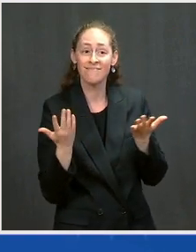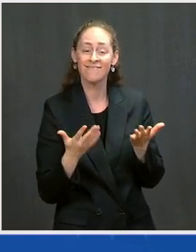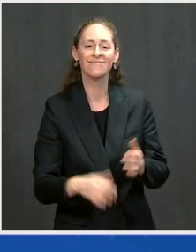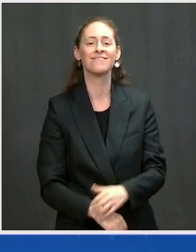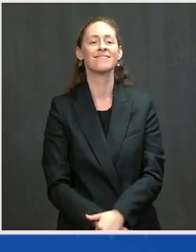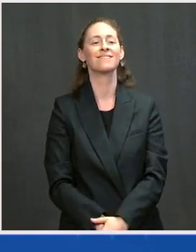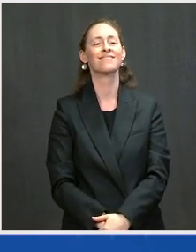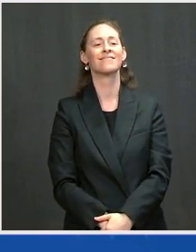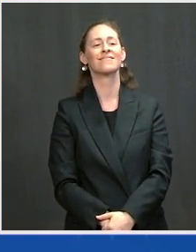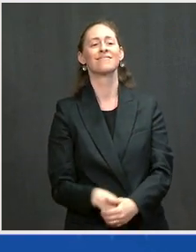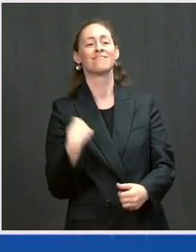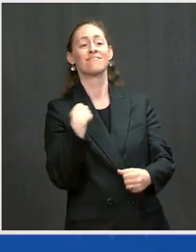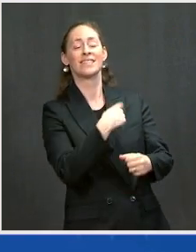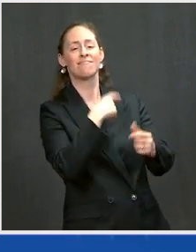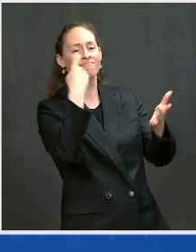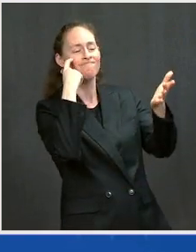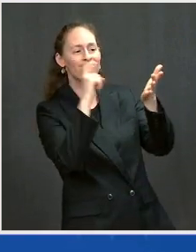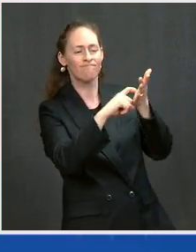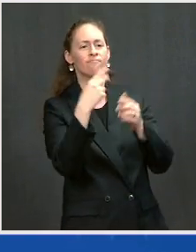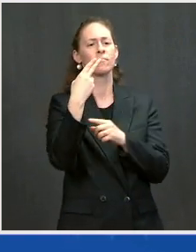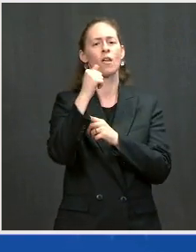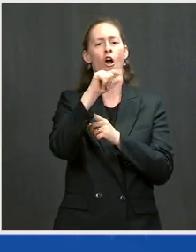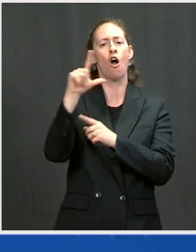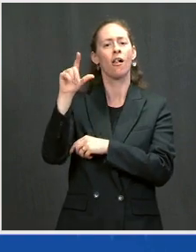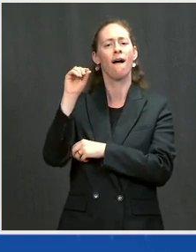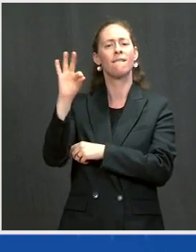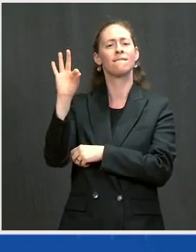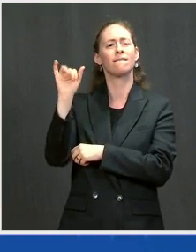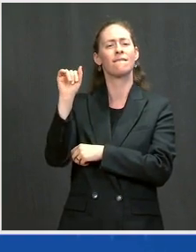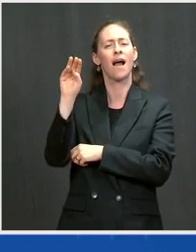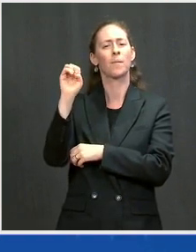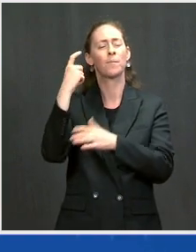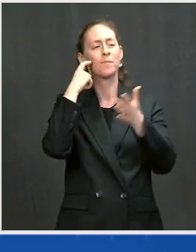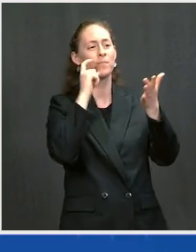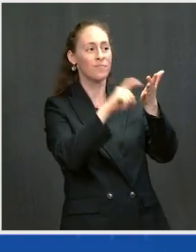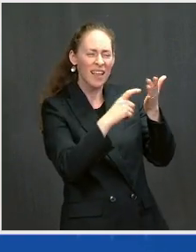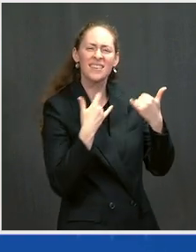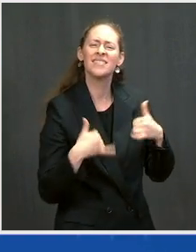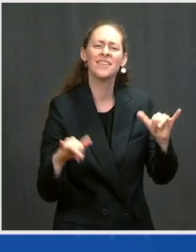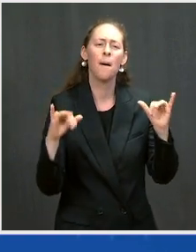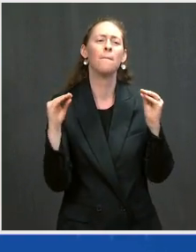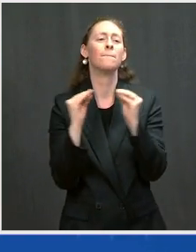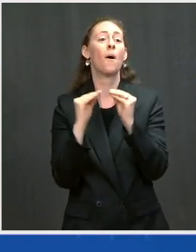it didn't end there either when he served as the honorary colonel for the 75th Ranger Regiment,